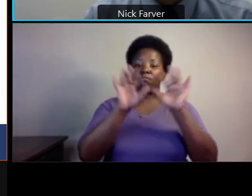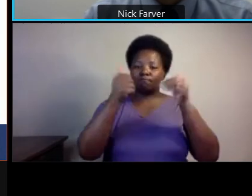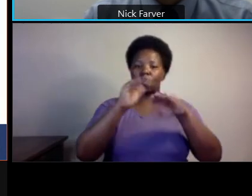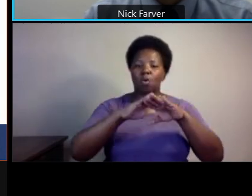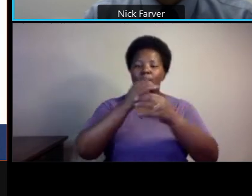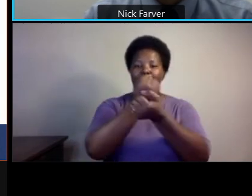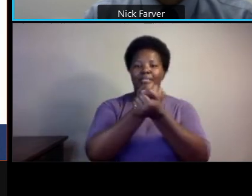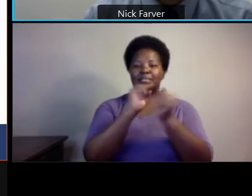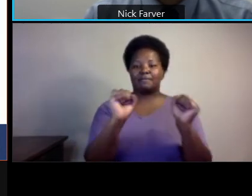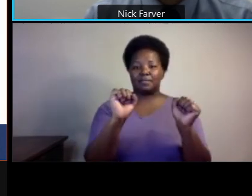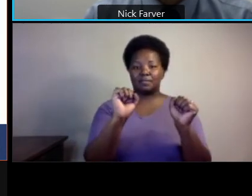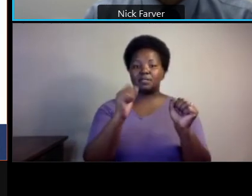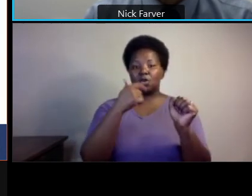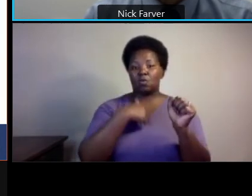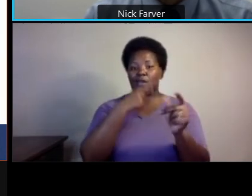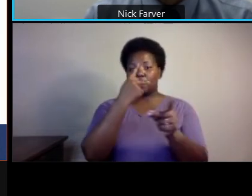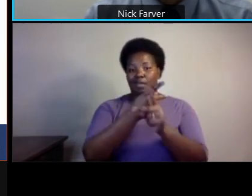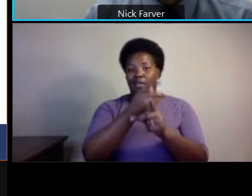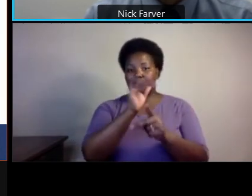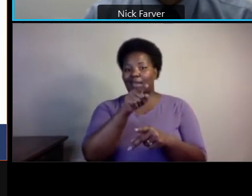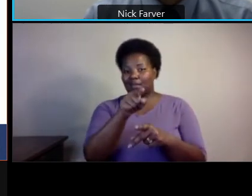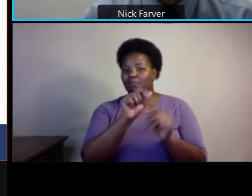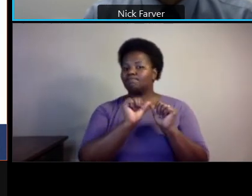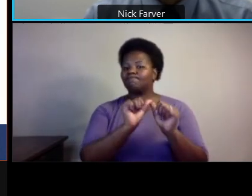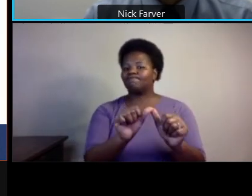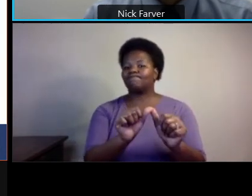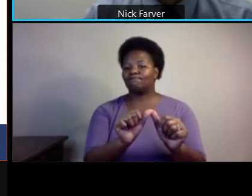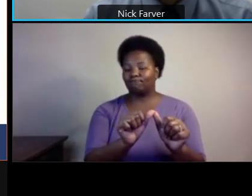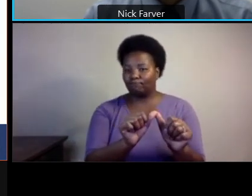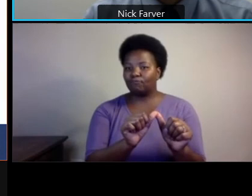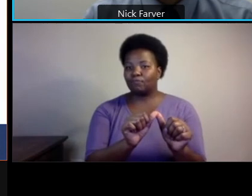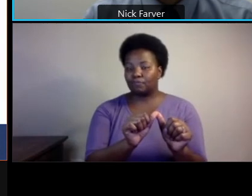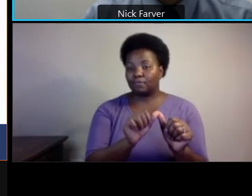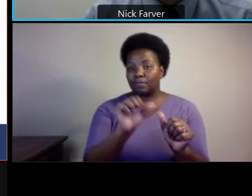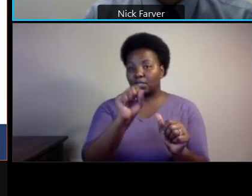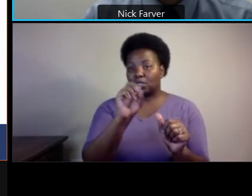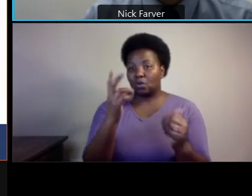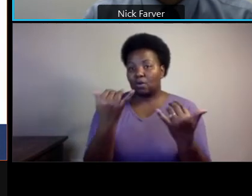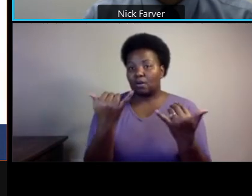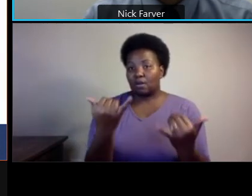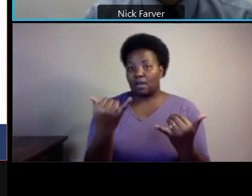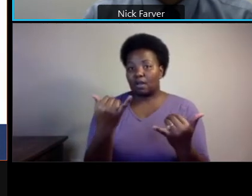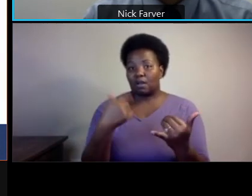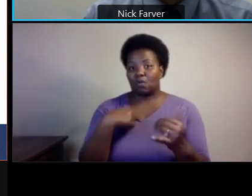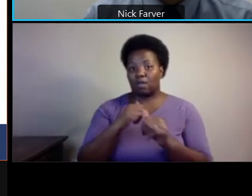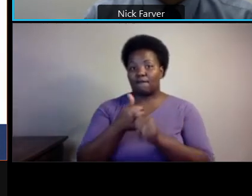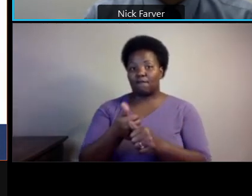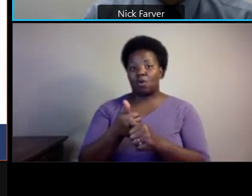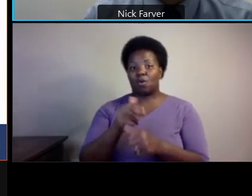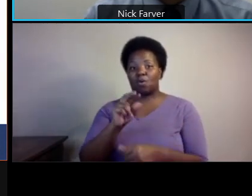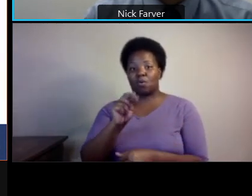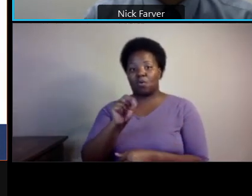maintain what is there um so um per per the nepa process and through fhwa